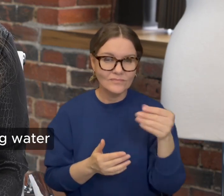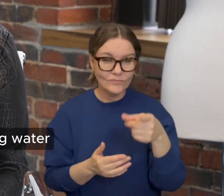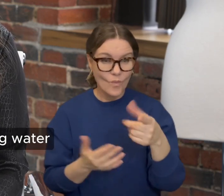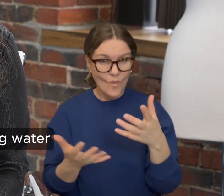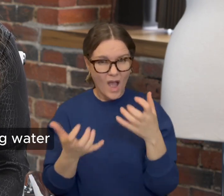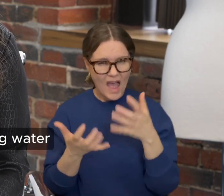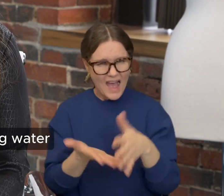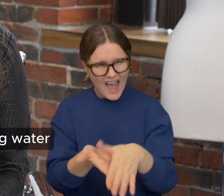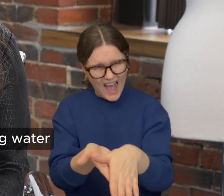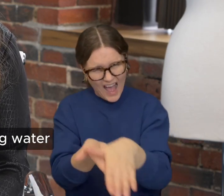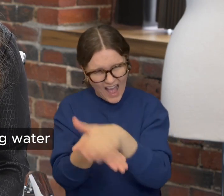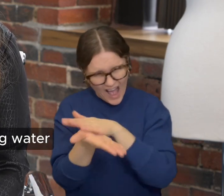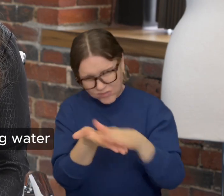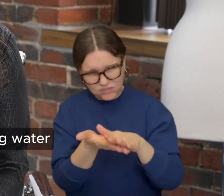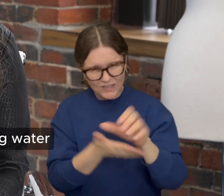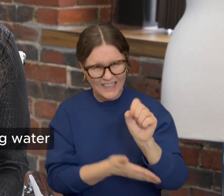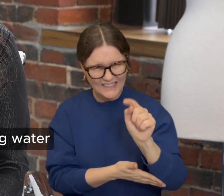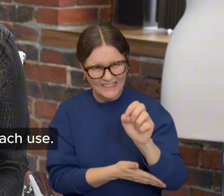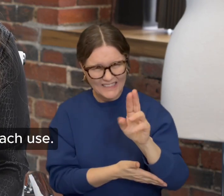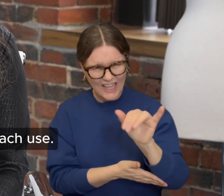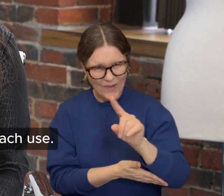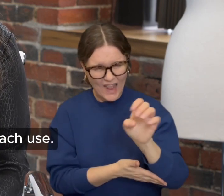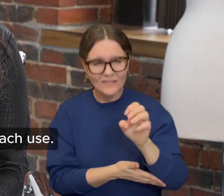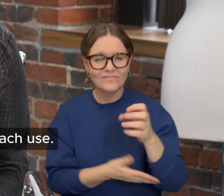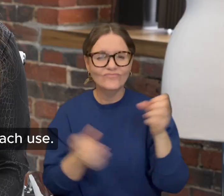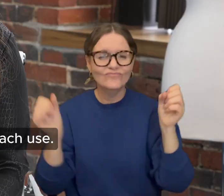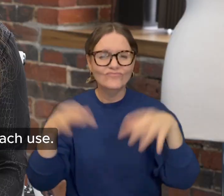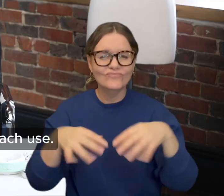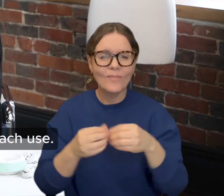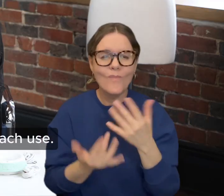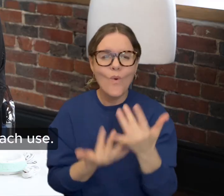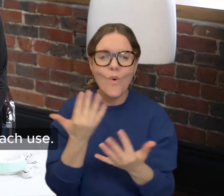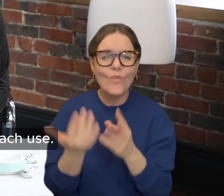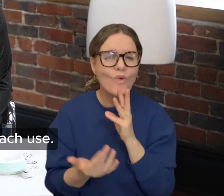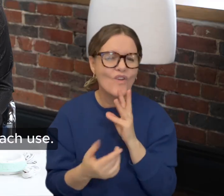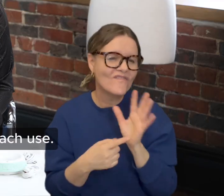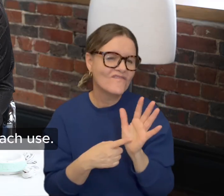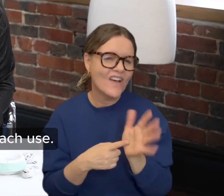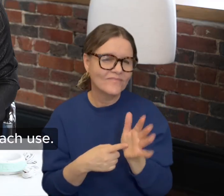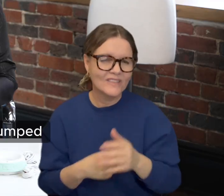you'll want to sterilize in boiling water for 5 minutes at the end of each use you'll